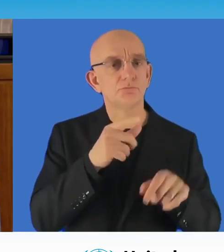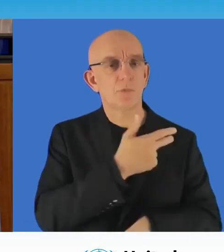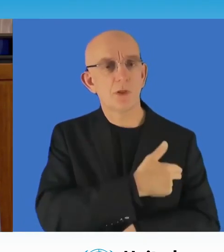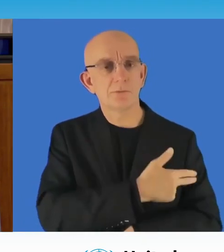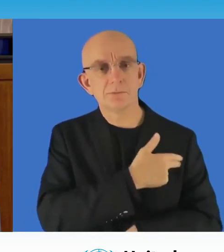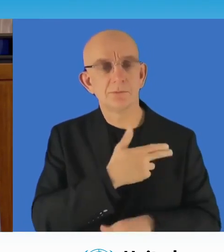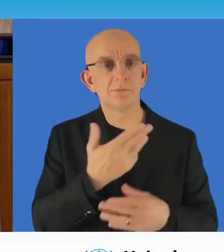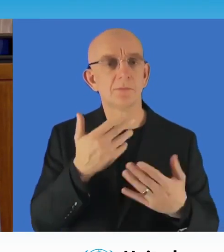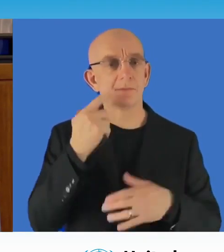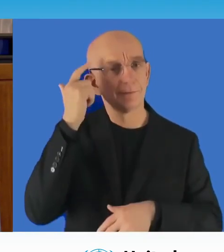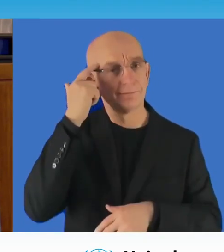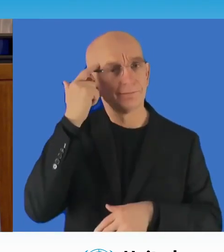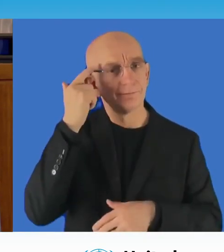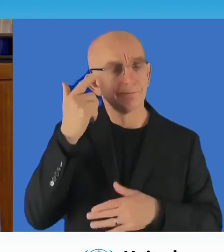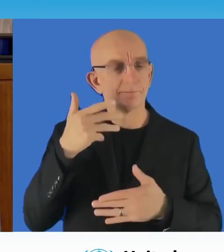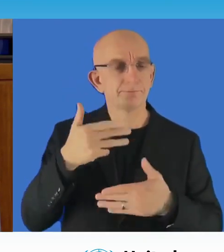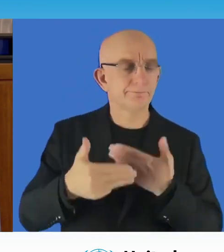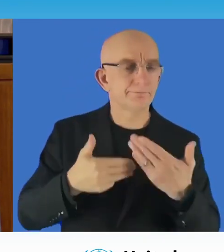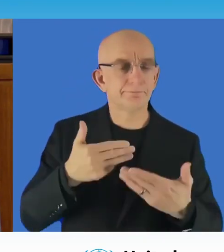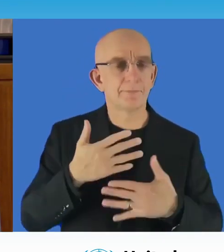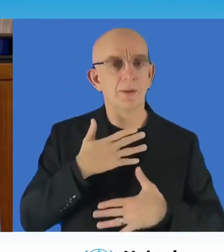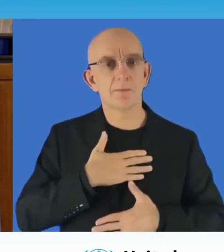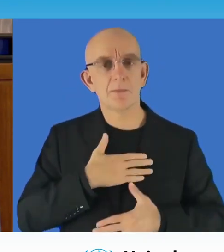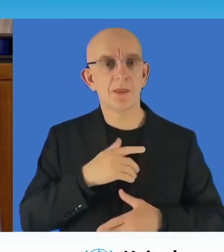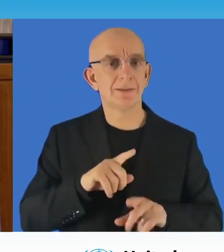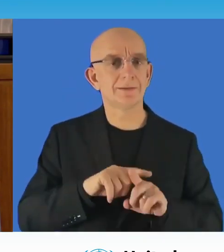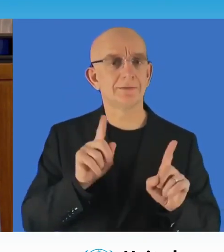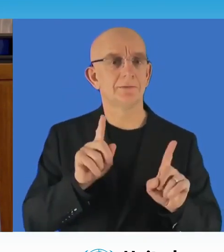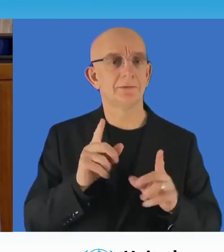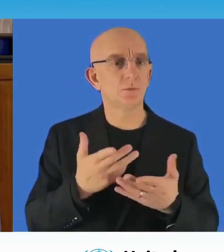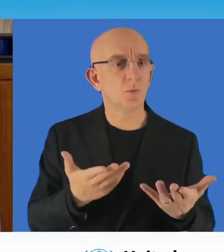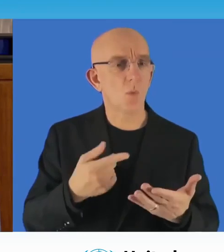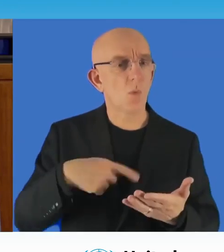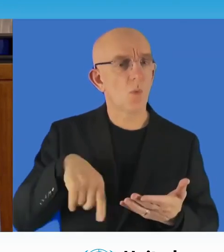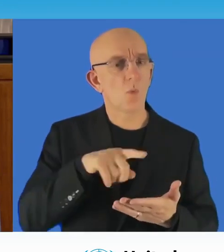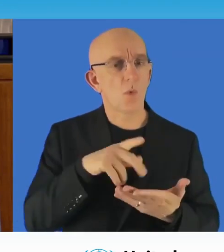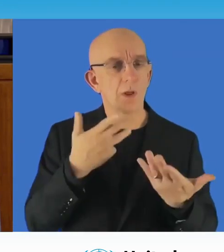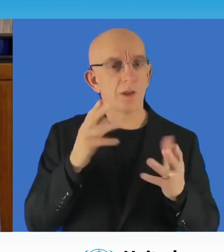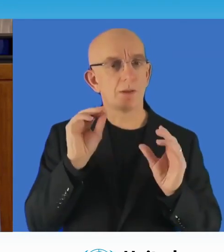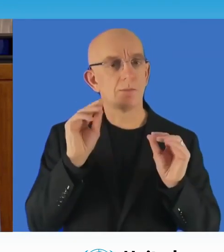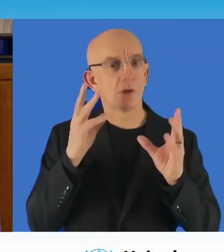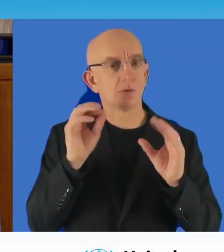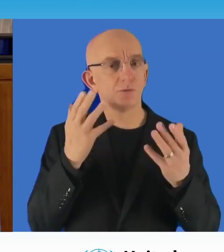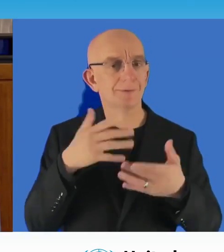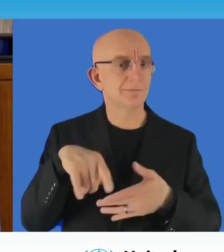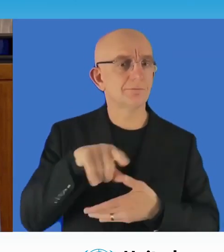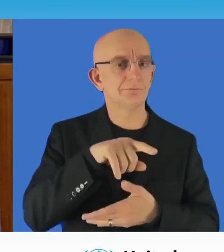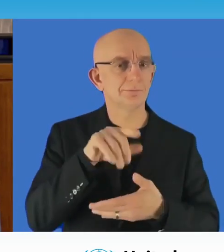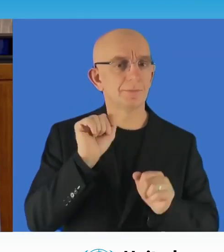person with developmental disabilities also to establish a talot healthare support system for